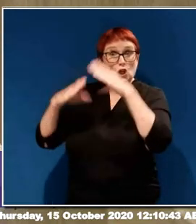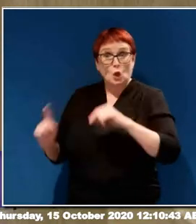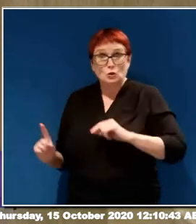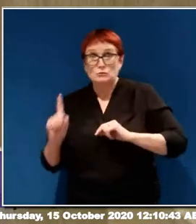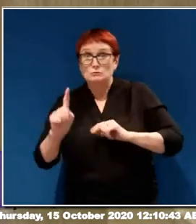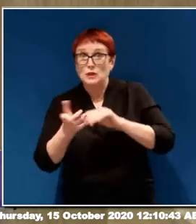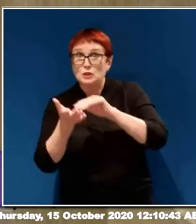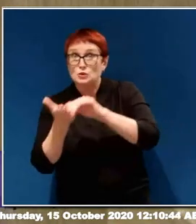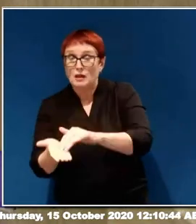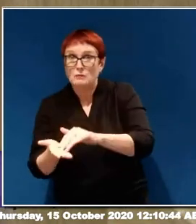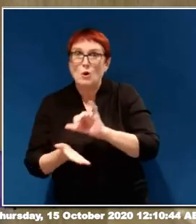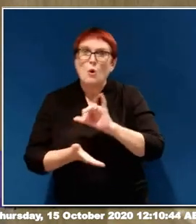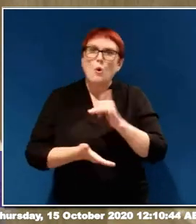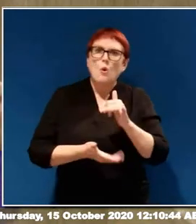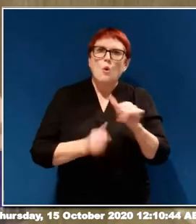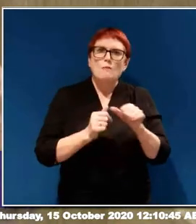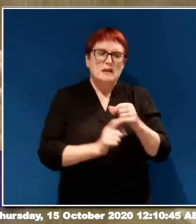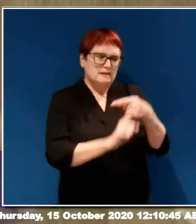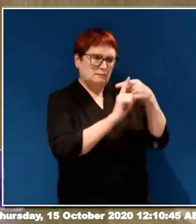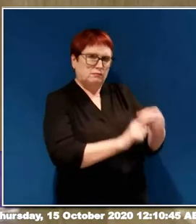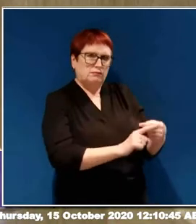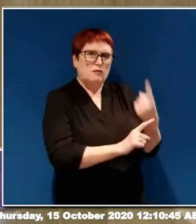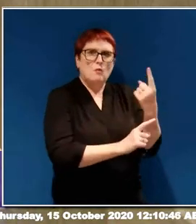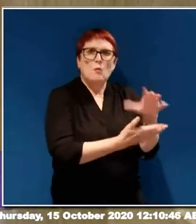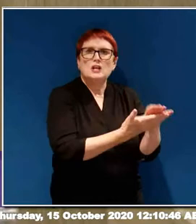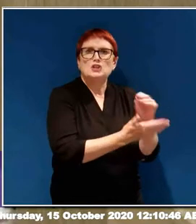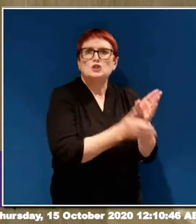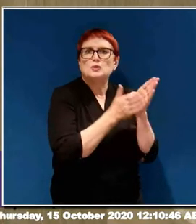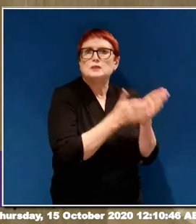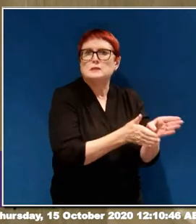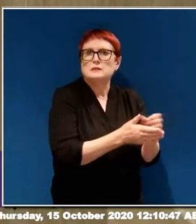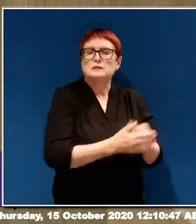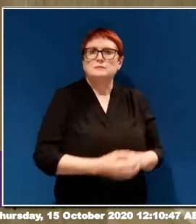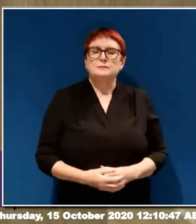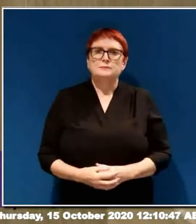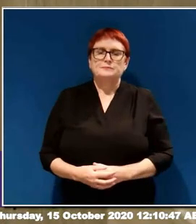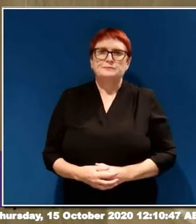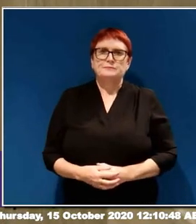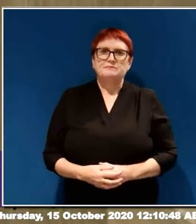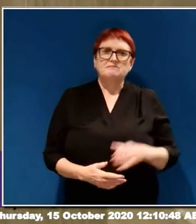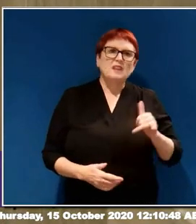specifically for a student, it may be an advisory teacher. OK.